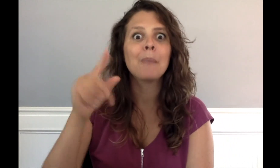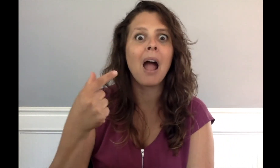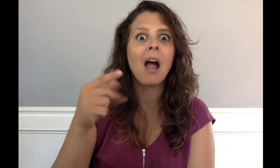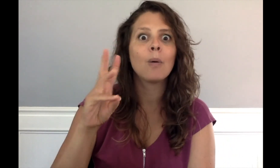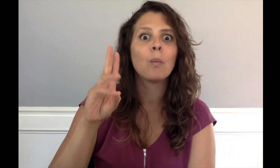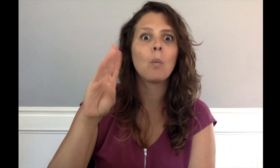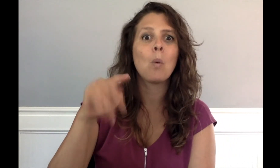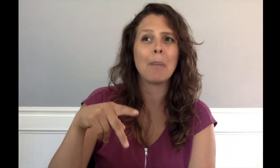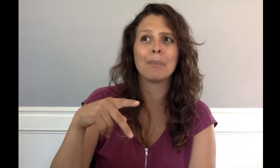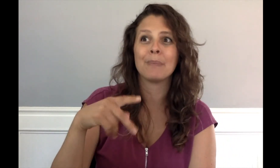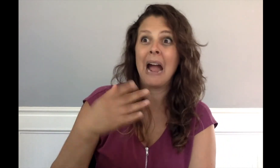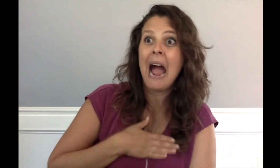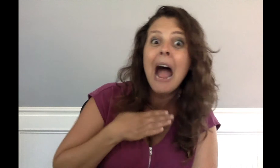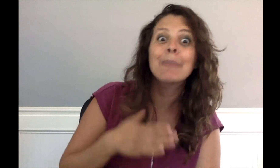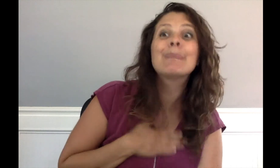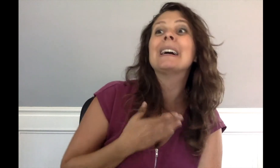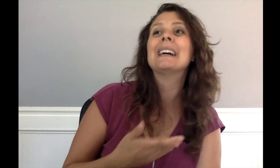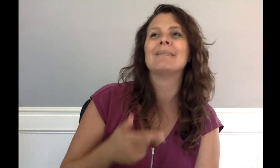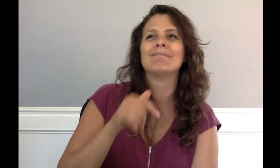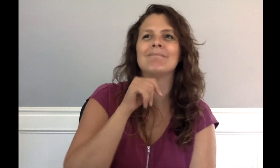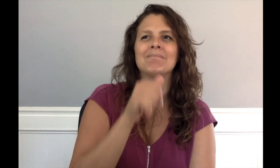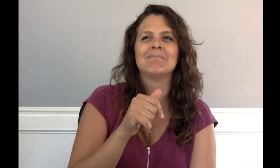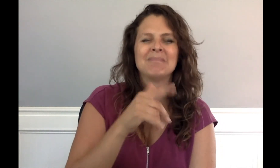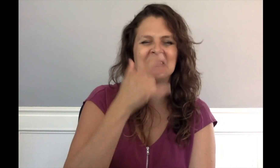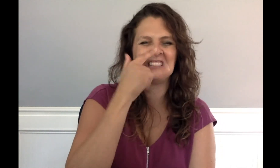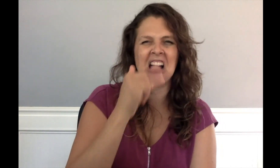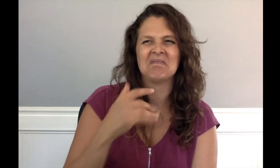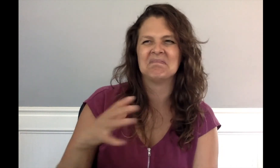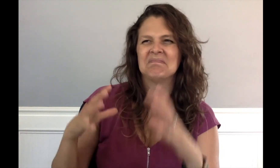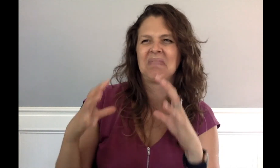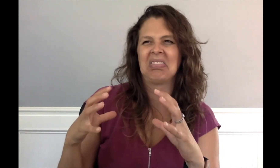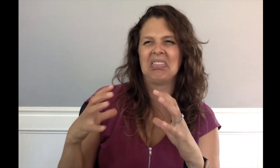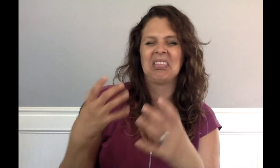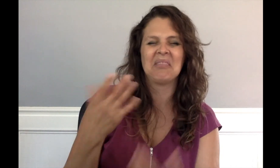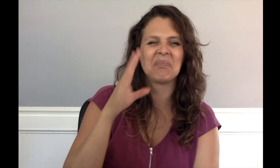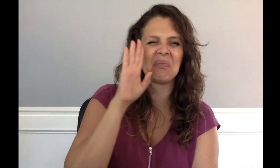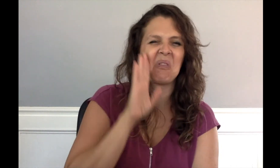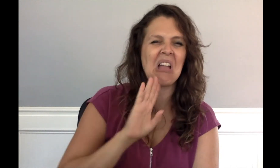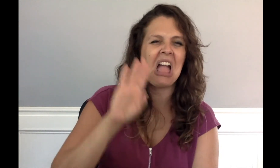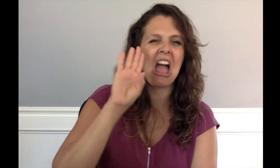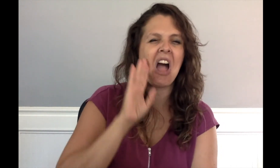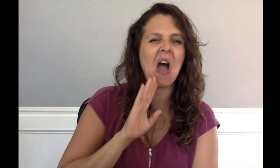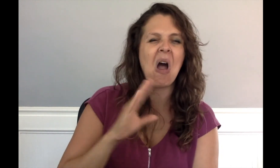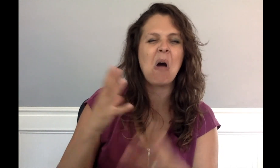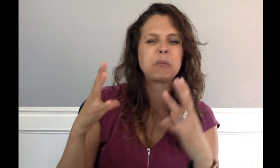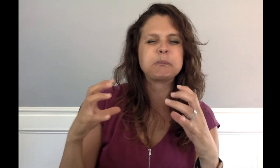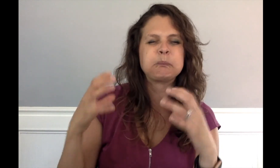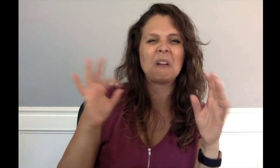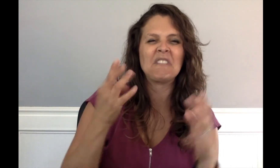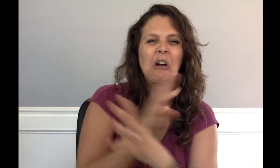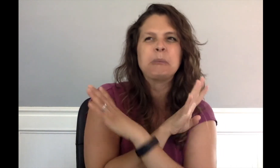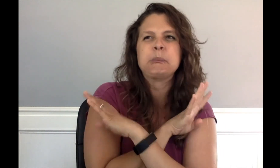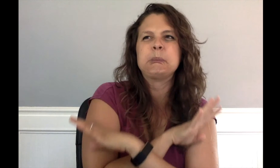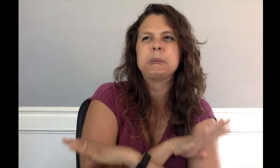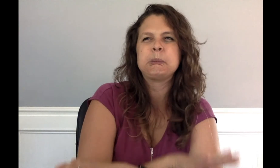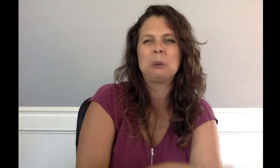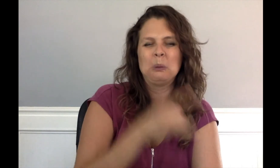Mugwump did not seem pleased. He did not seem like anything at all. He looked like a furry lump with no eyes